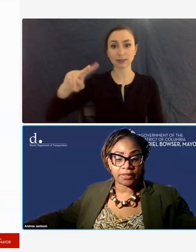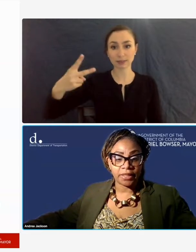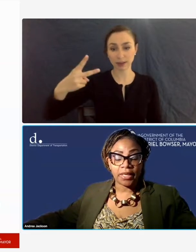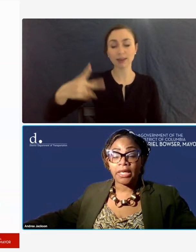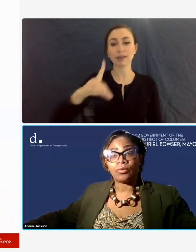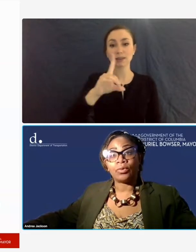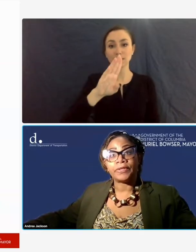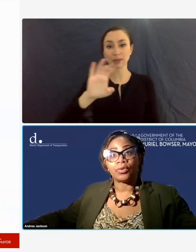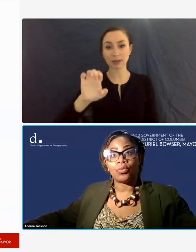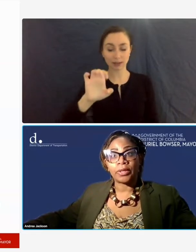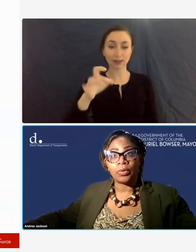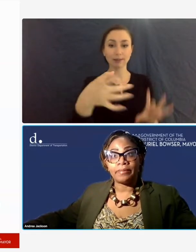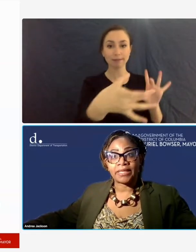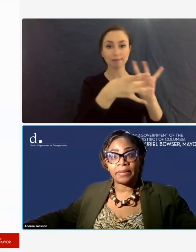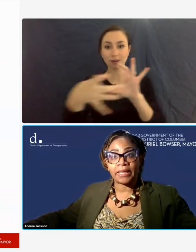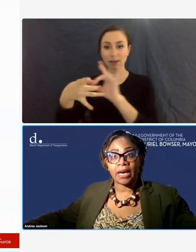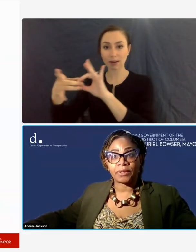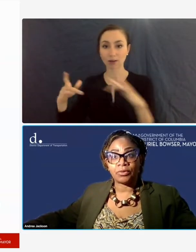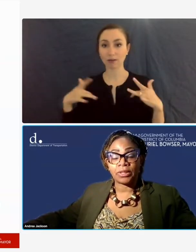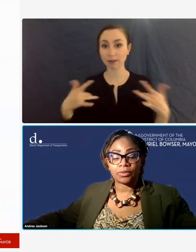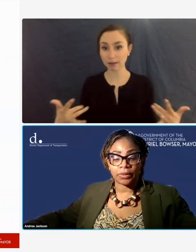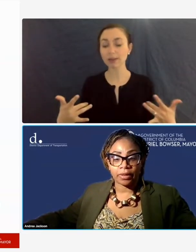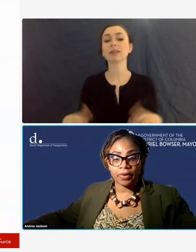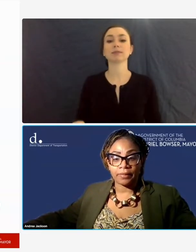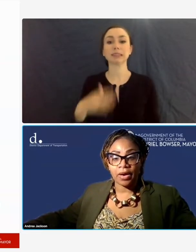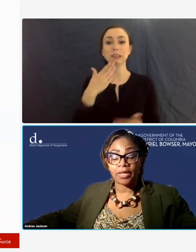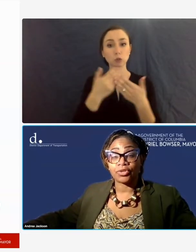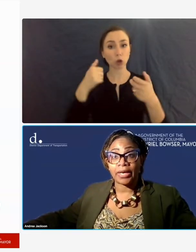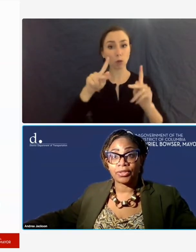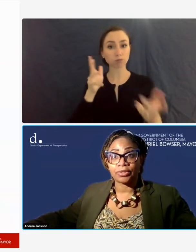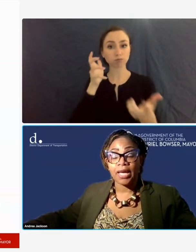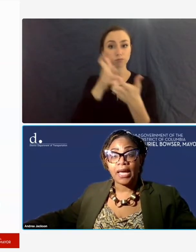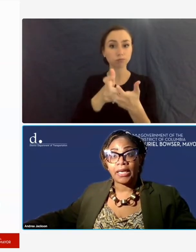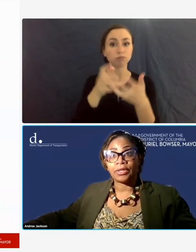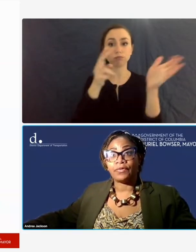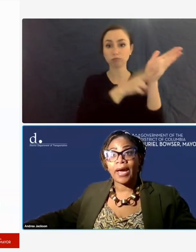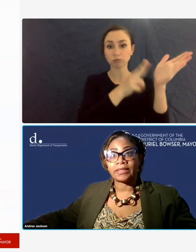it will match making opportunities with our prime contractors it'll give you access to